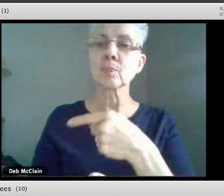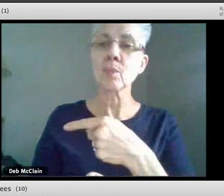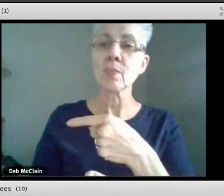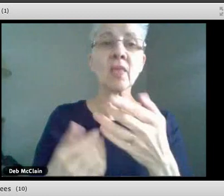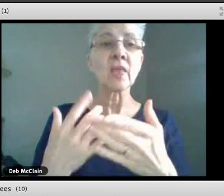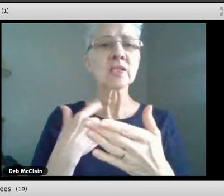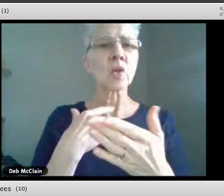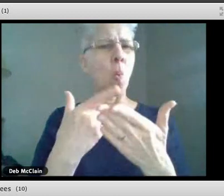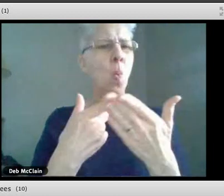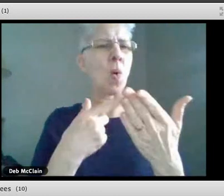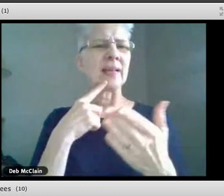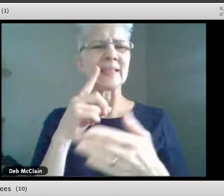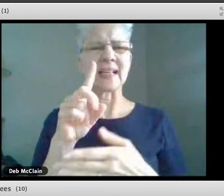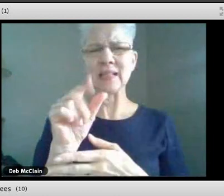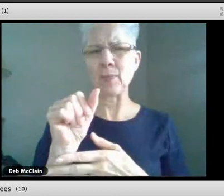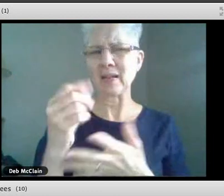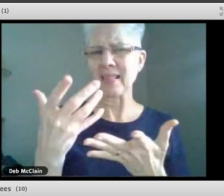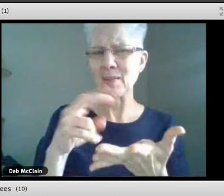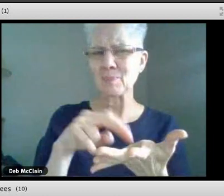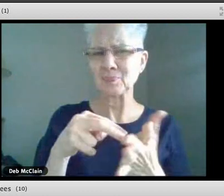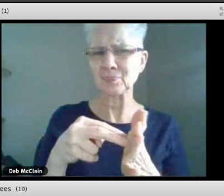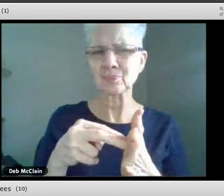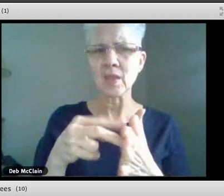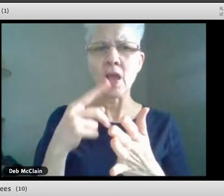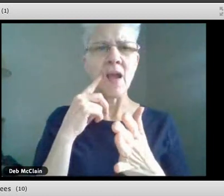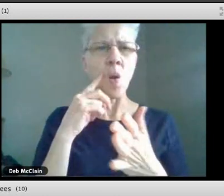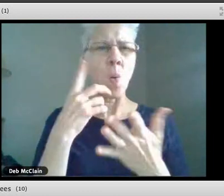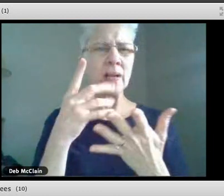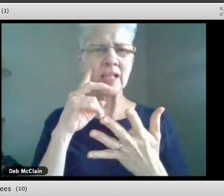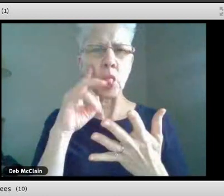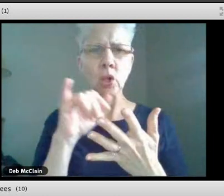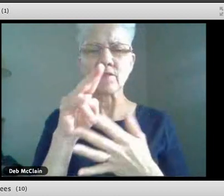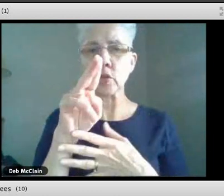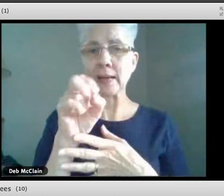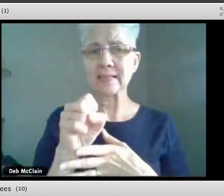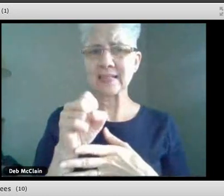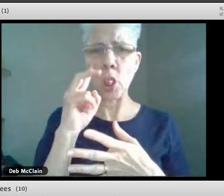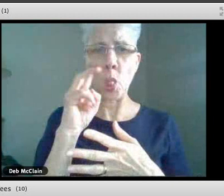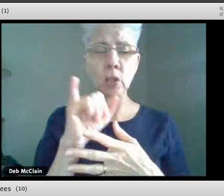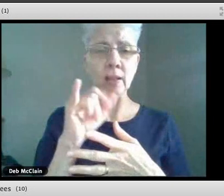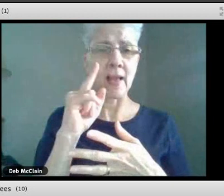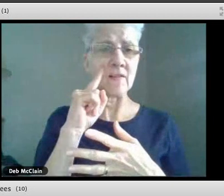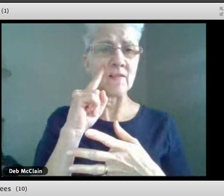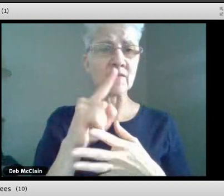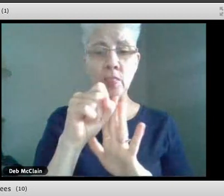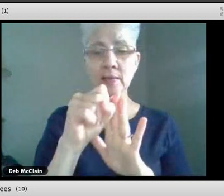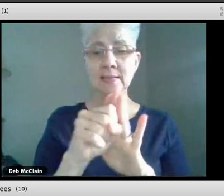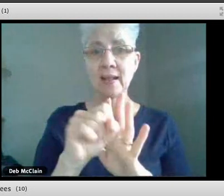you know, what is a disability? What does it look like for the United States? What does it look like for the state of Florida?